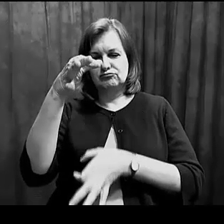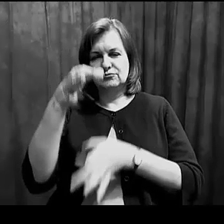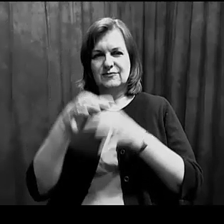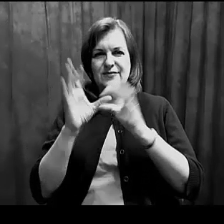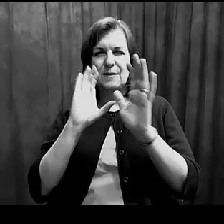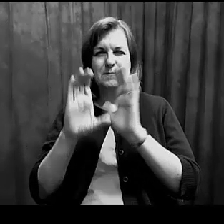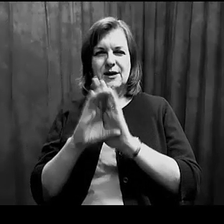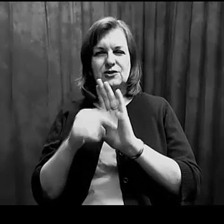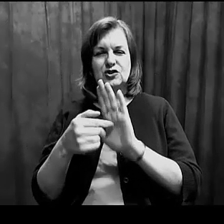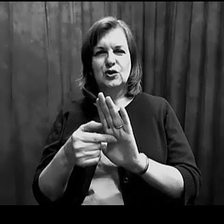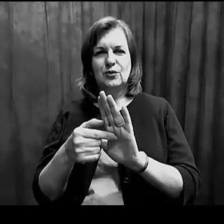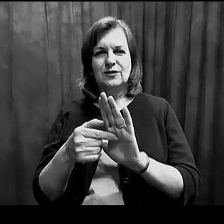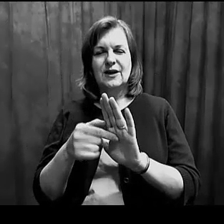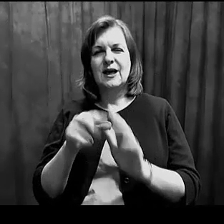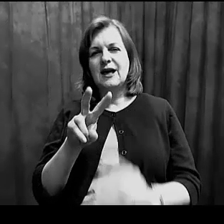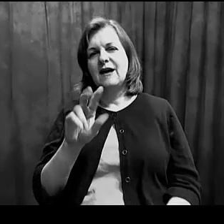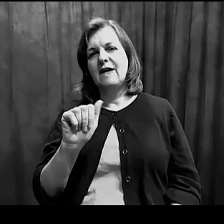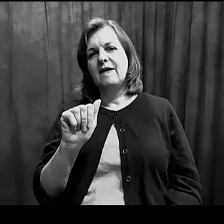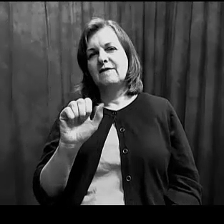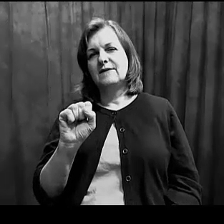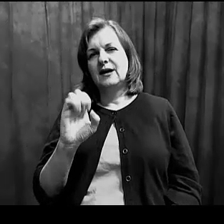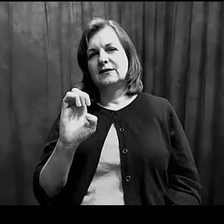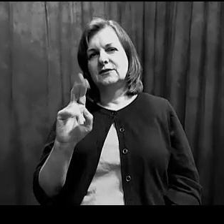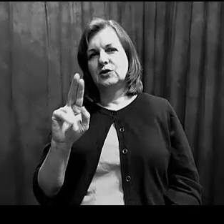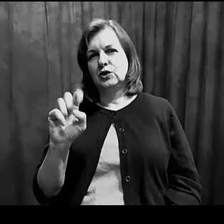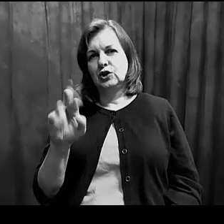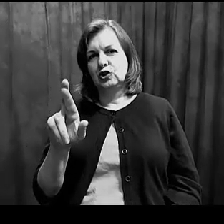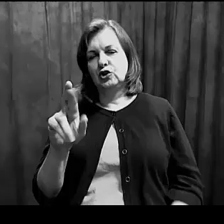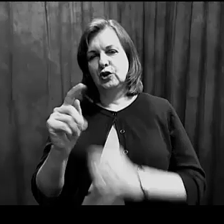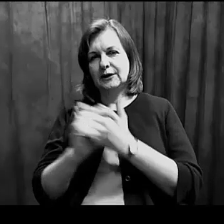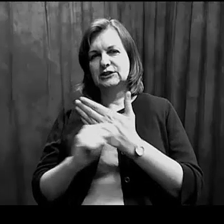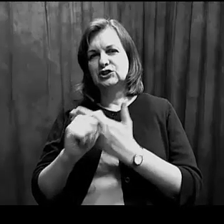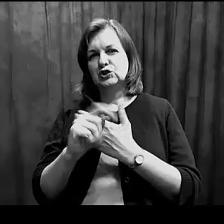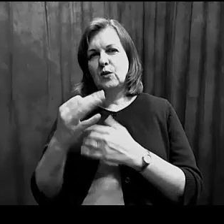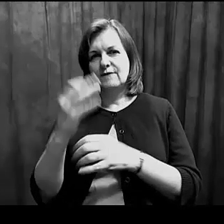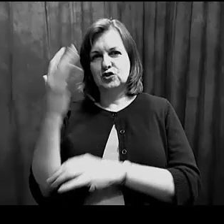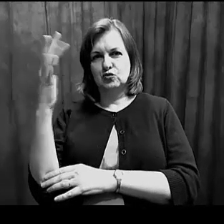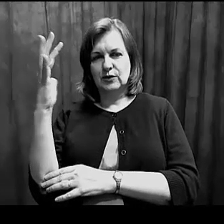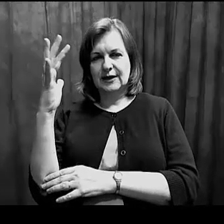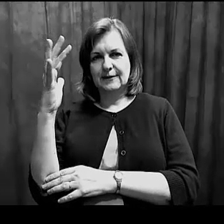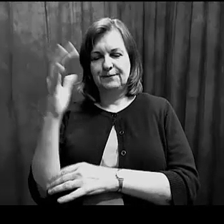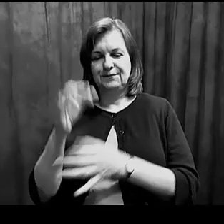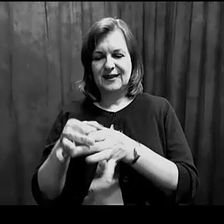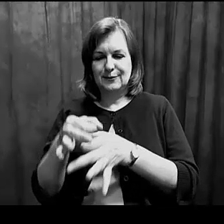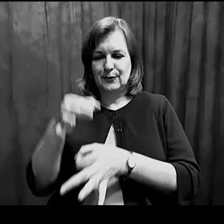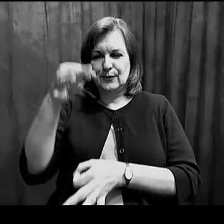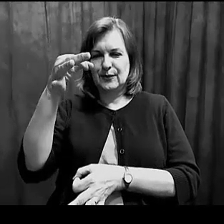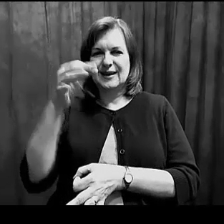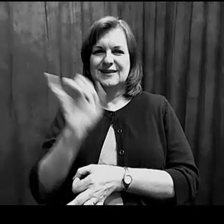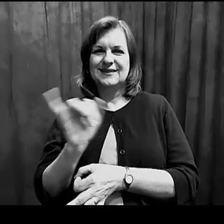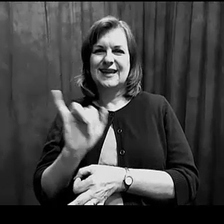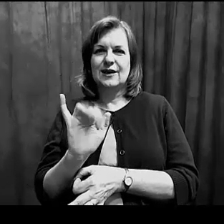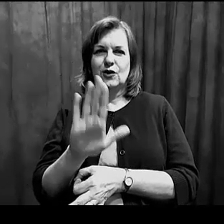this is actually the inside of vascular tissue of this tree this is the vascular tissue